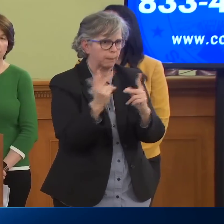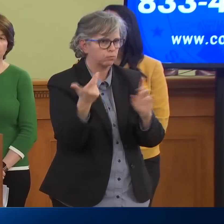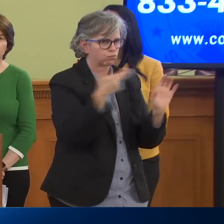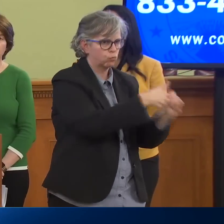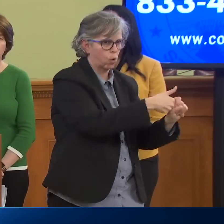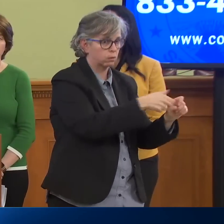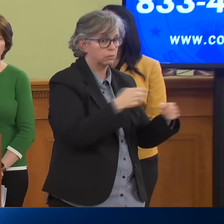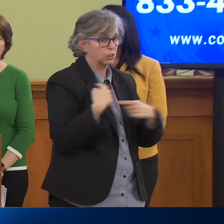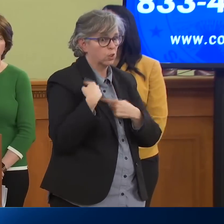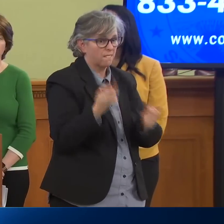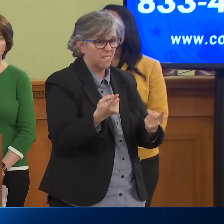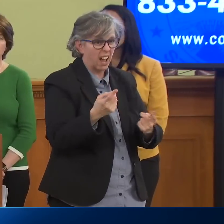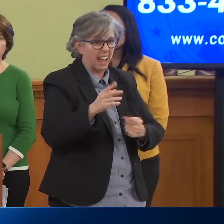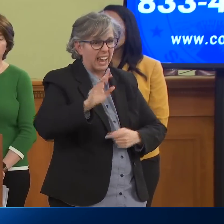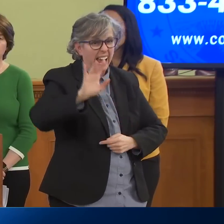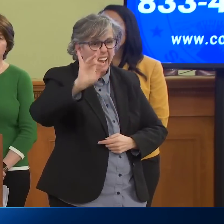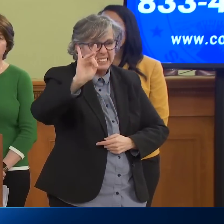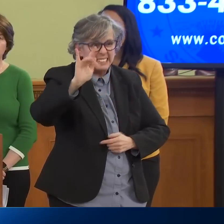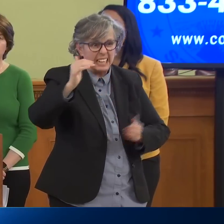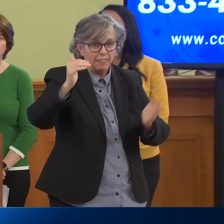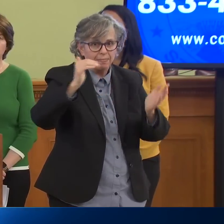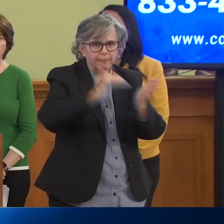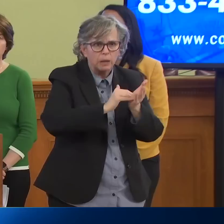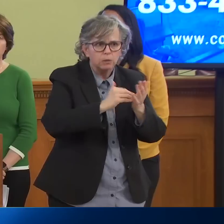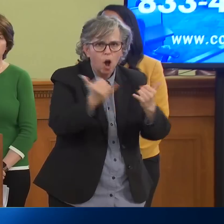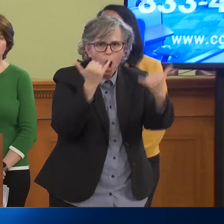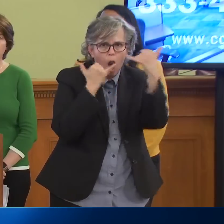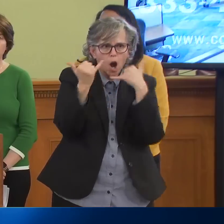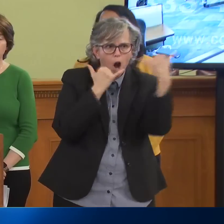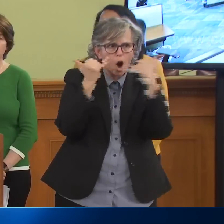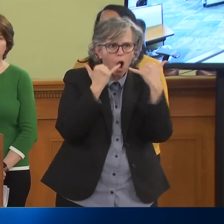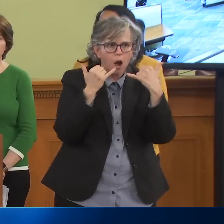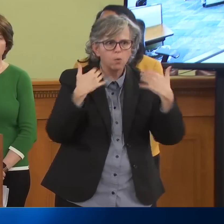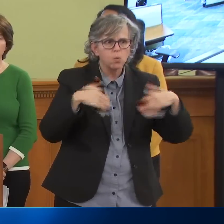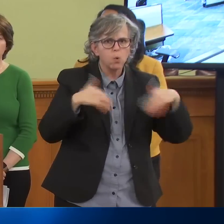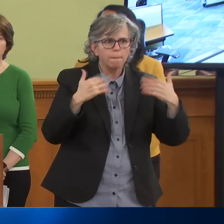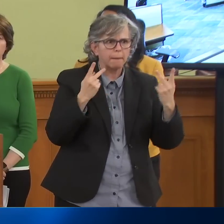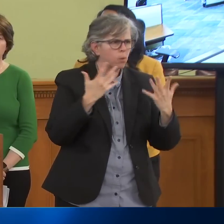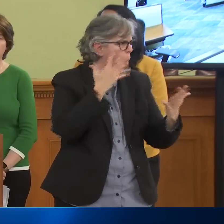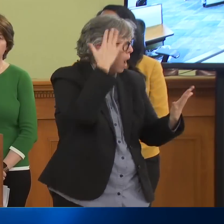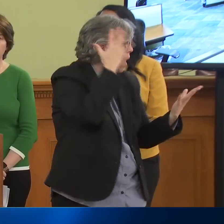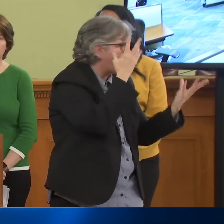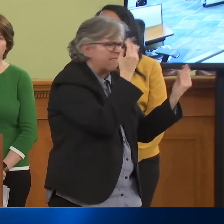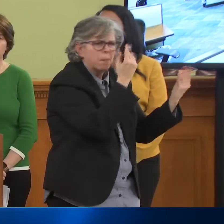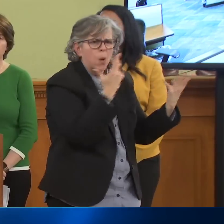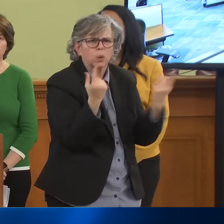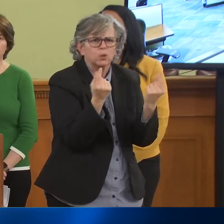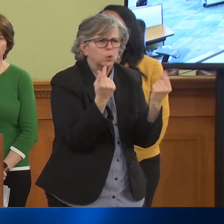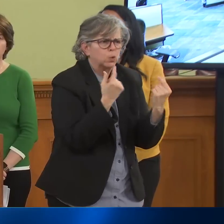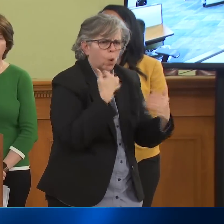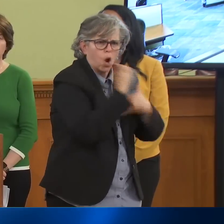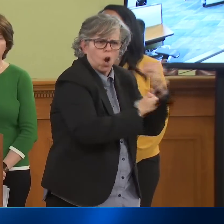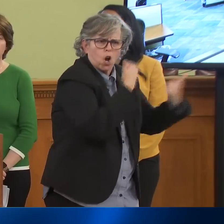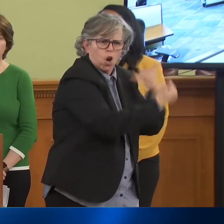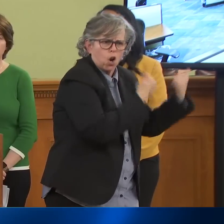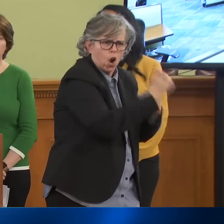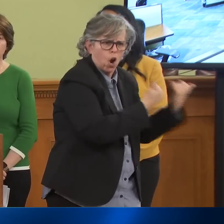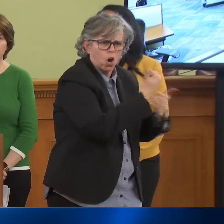NOW HAVE 25 PEOPLE WORKING IN THE CALL CENTER. THAT NUMBER CONTINUES TO GO UP AND WE CONTINUE TO ADD TO THOSE NUMBERS. SO FAR WE HAVE RECEIVED 18,000